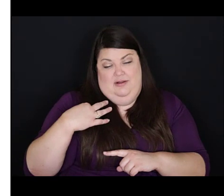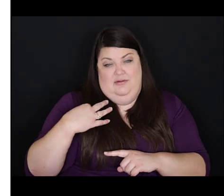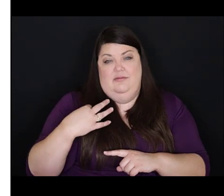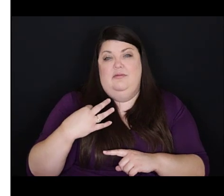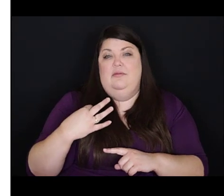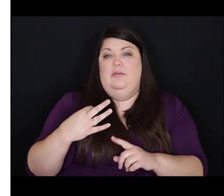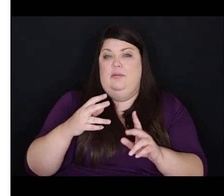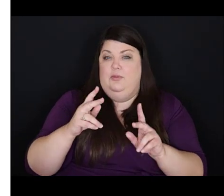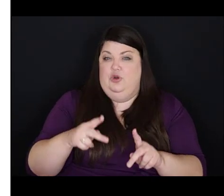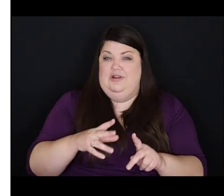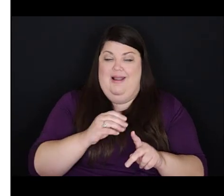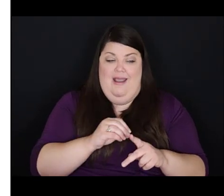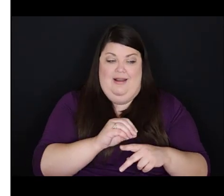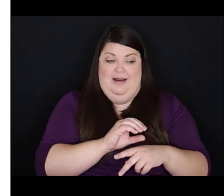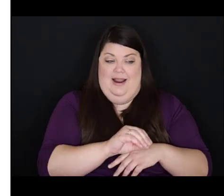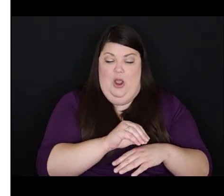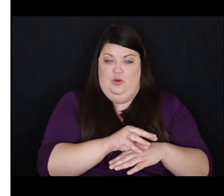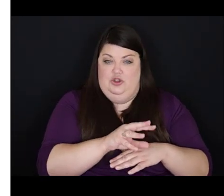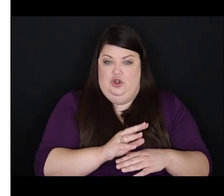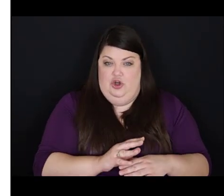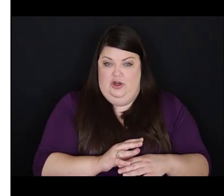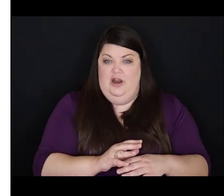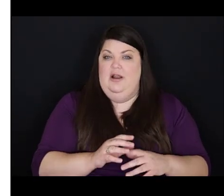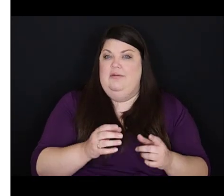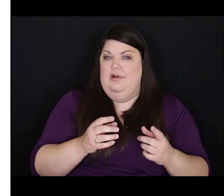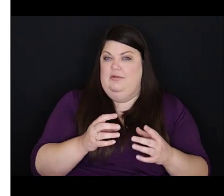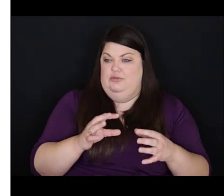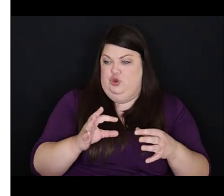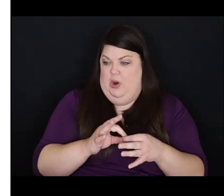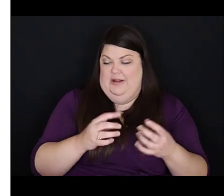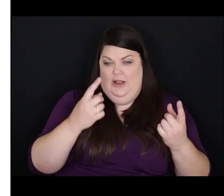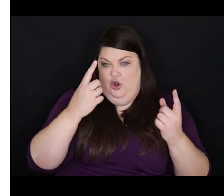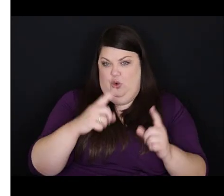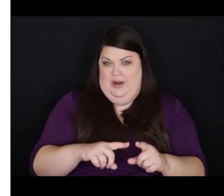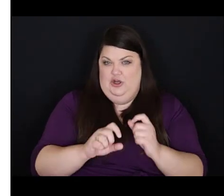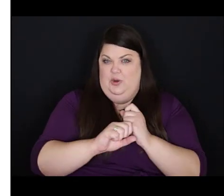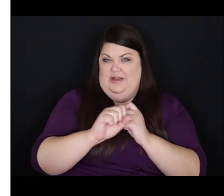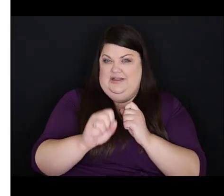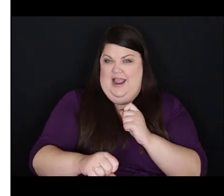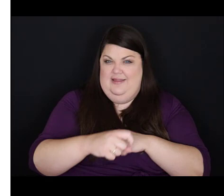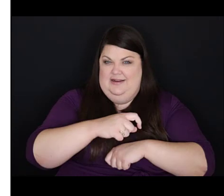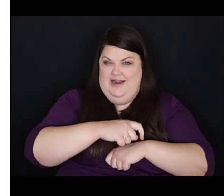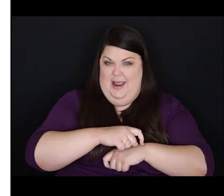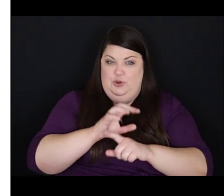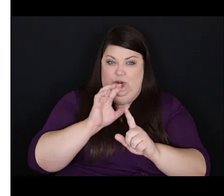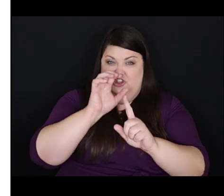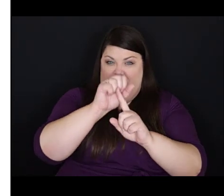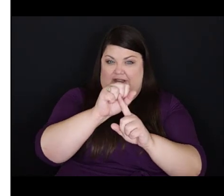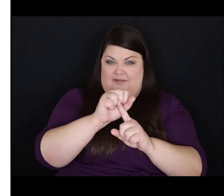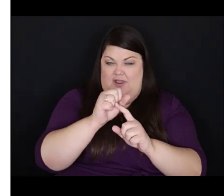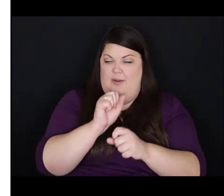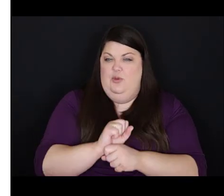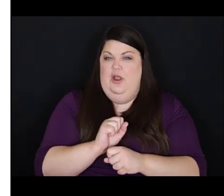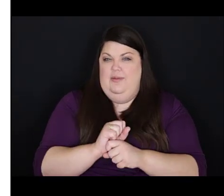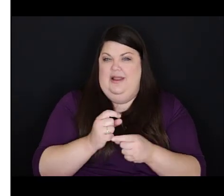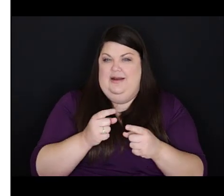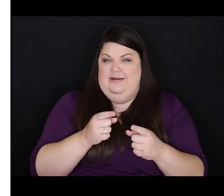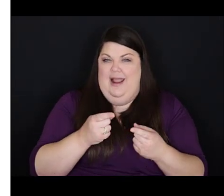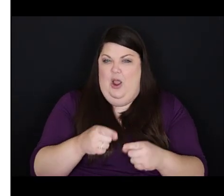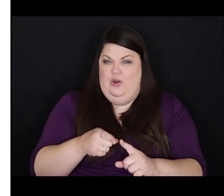jointly agree to extend the time to achieve the employment outcome identified in the IPE.